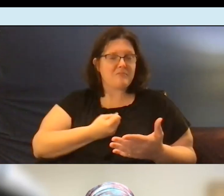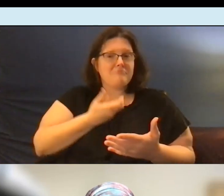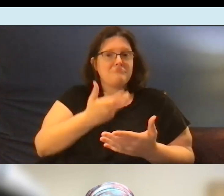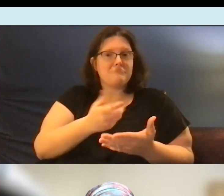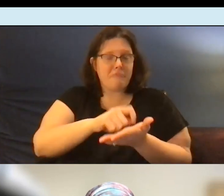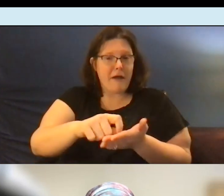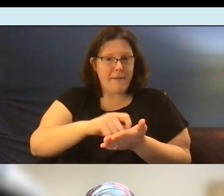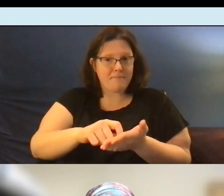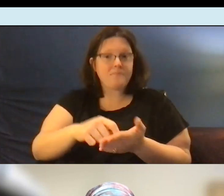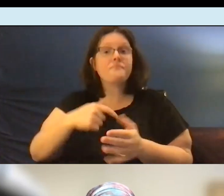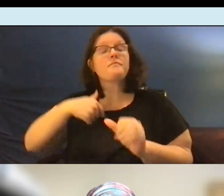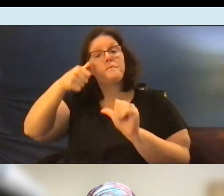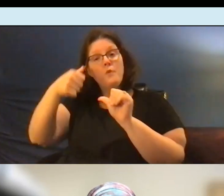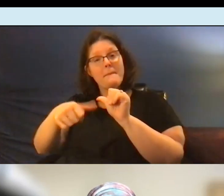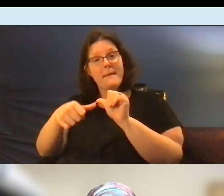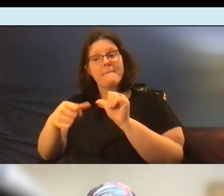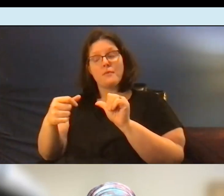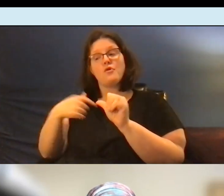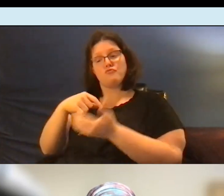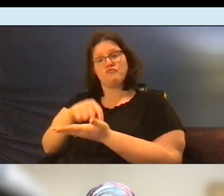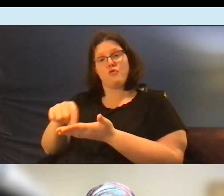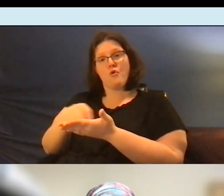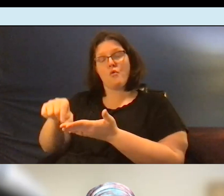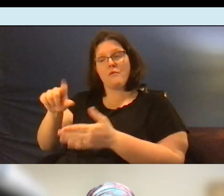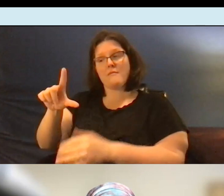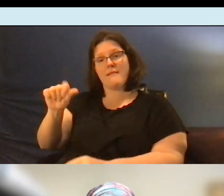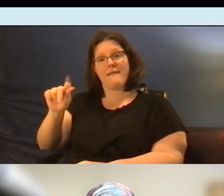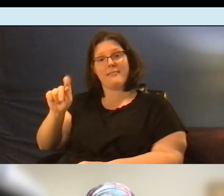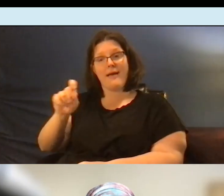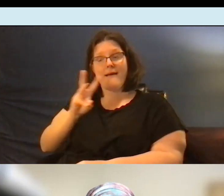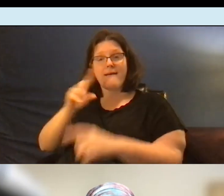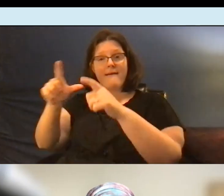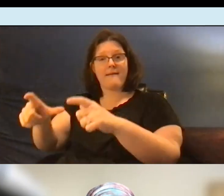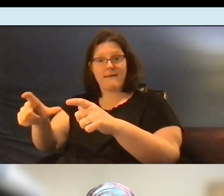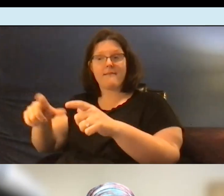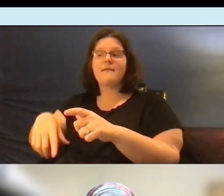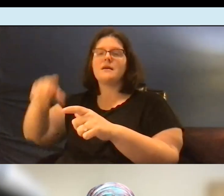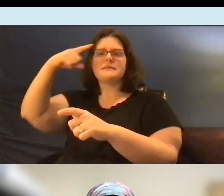a lake and it was um kind of the sunless setting and there was this gray- the gray of the water of